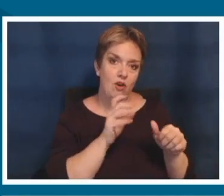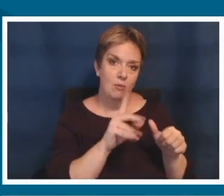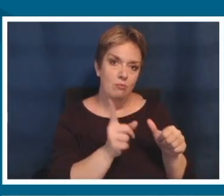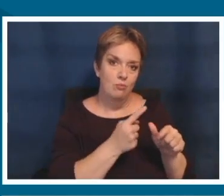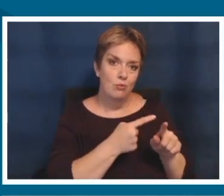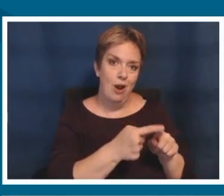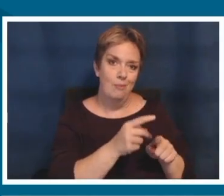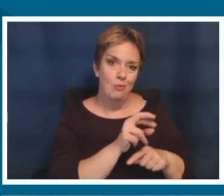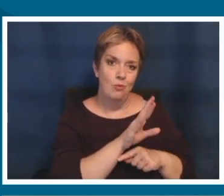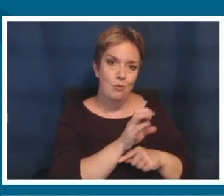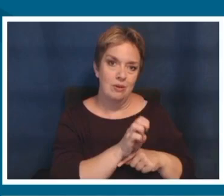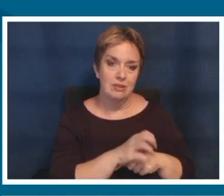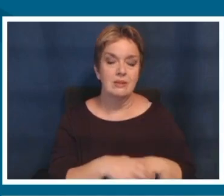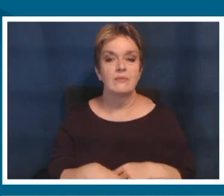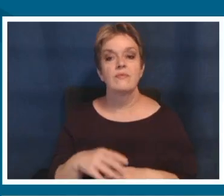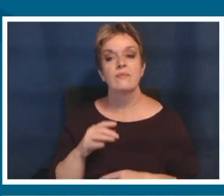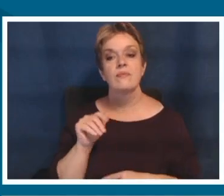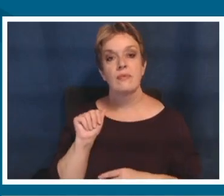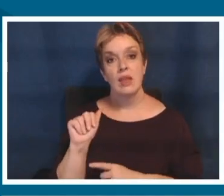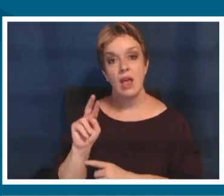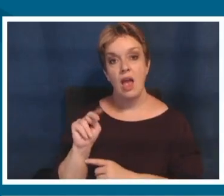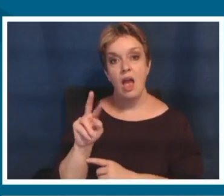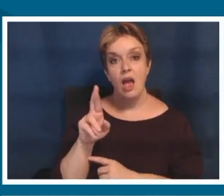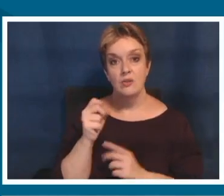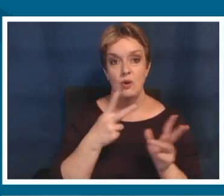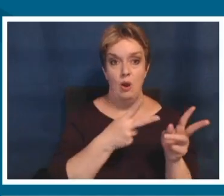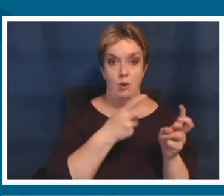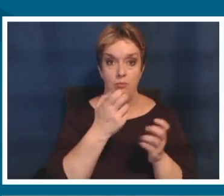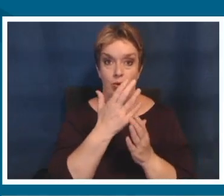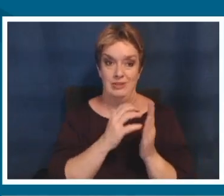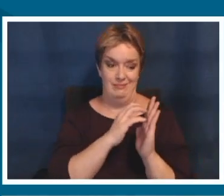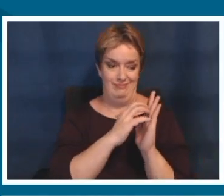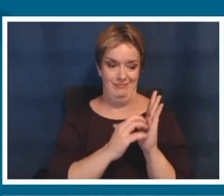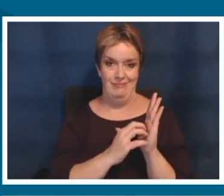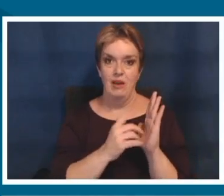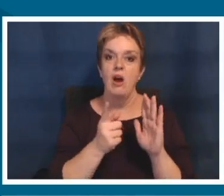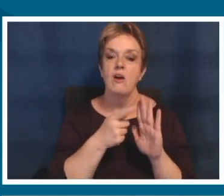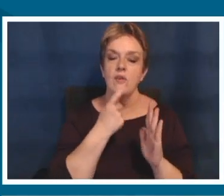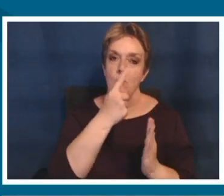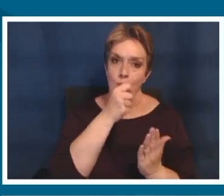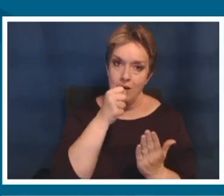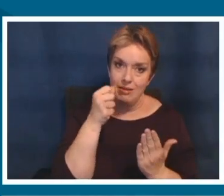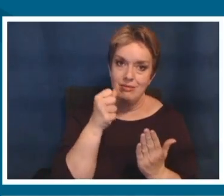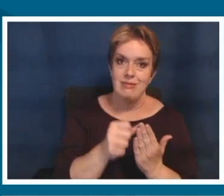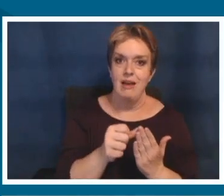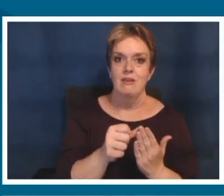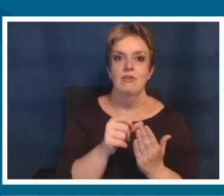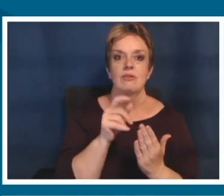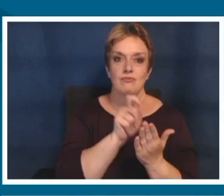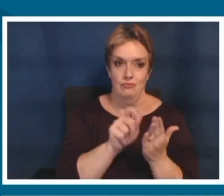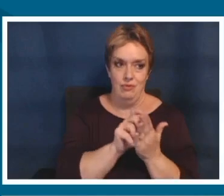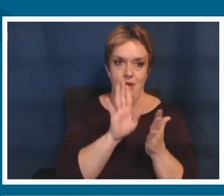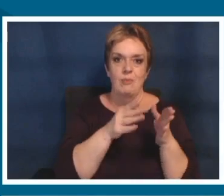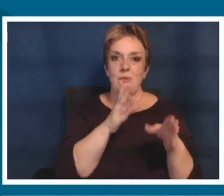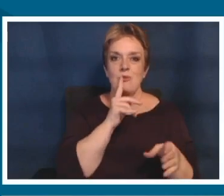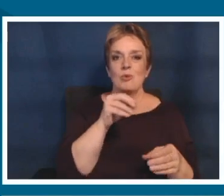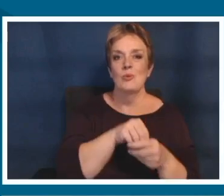colored troops had written and that was one of the documents that students who